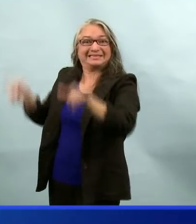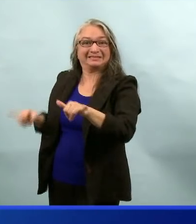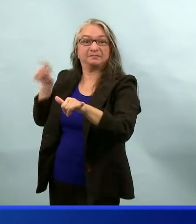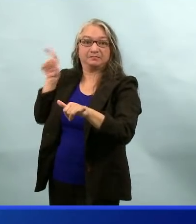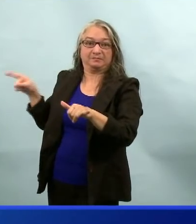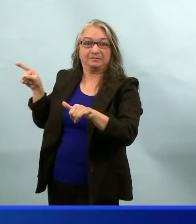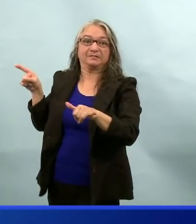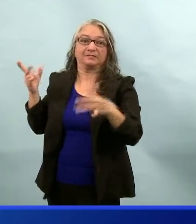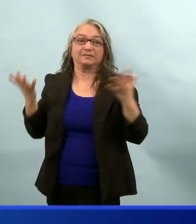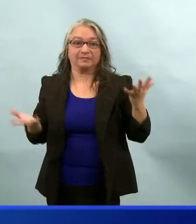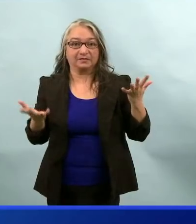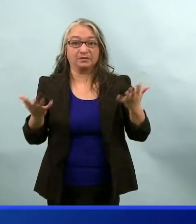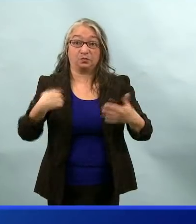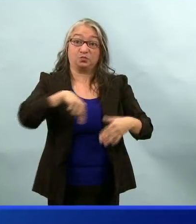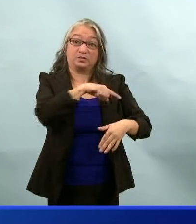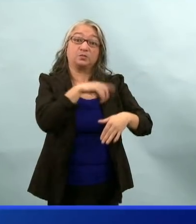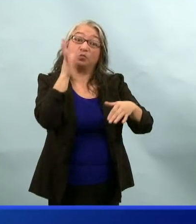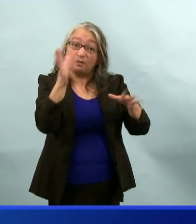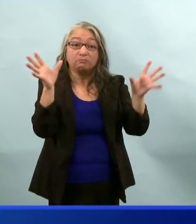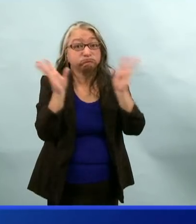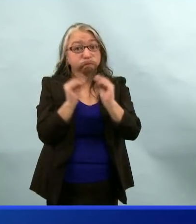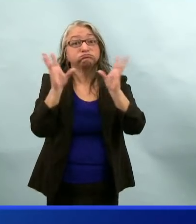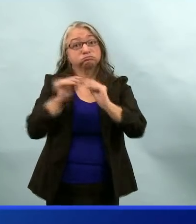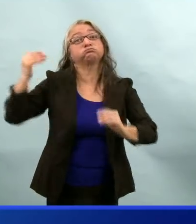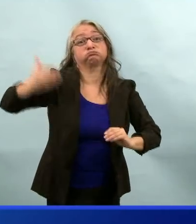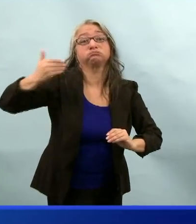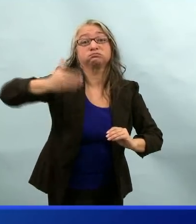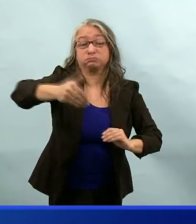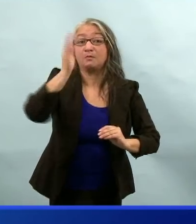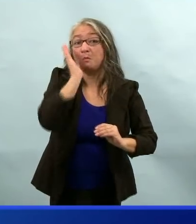on a regular basis and we have been we're having those discussions right now taking into account